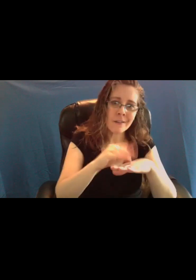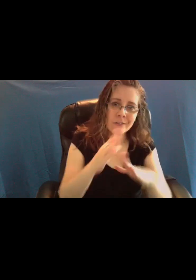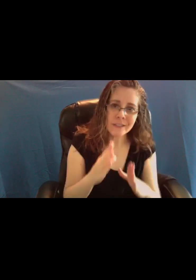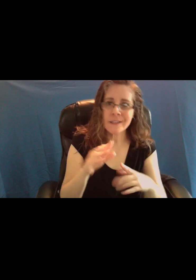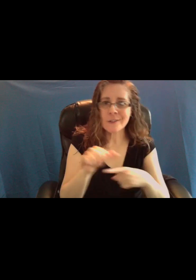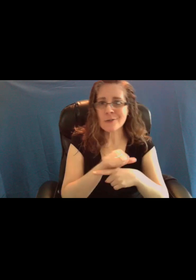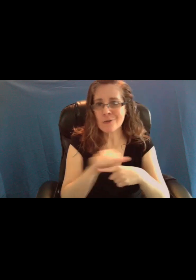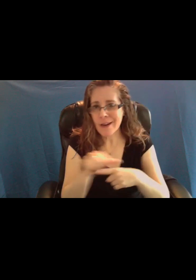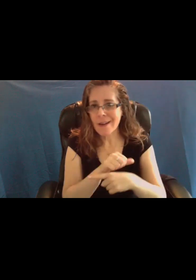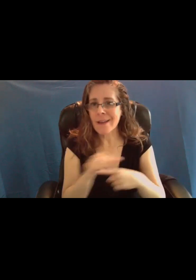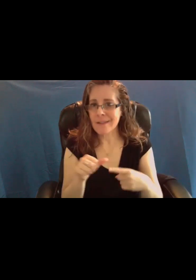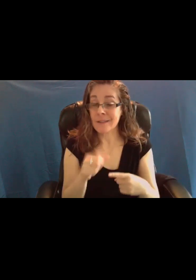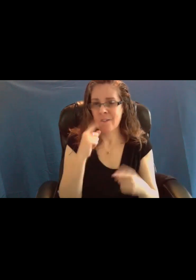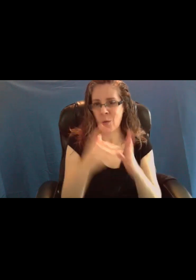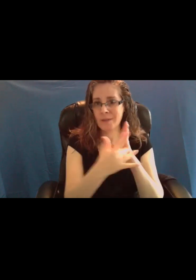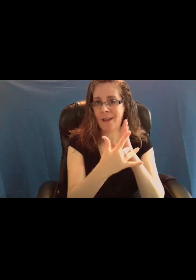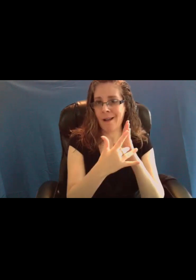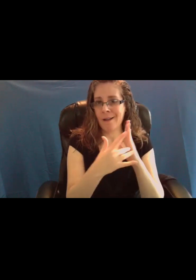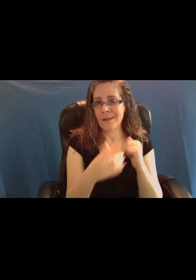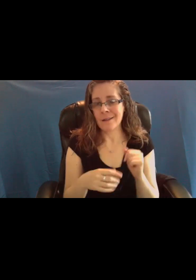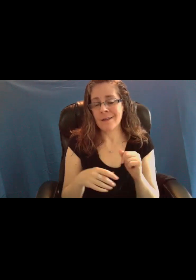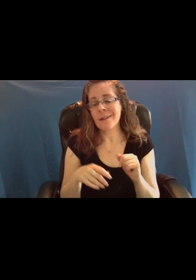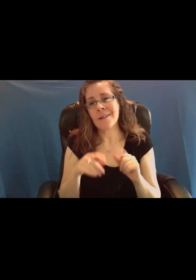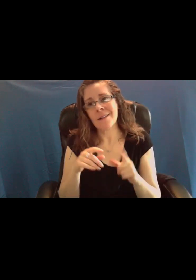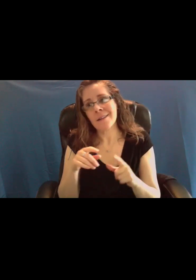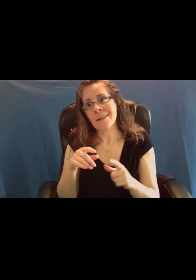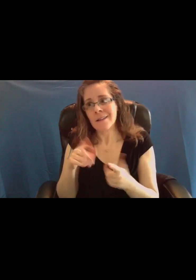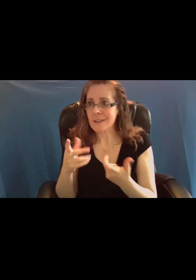all on technology stuff. Multimedia transcription captioning.